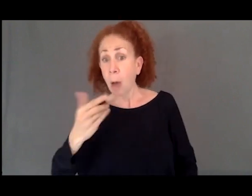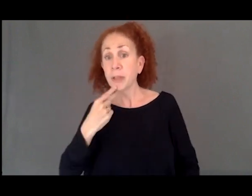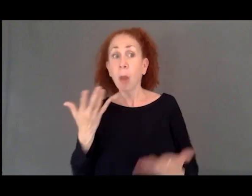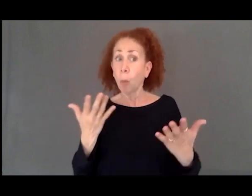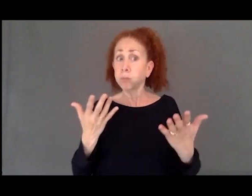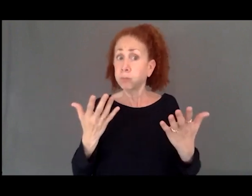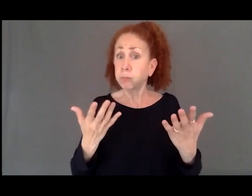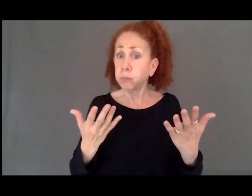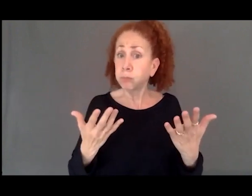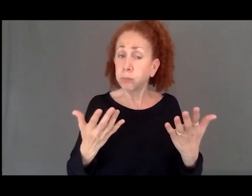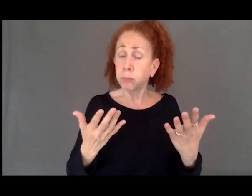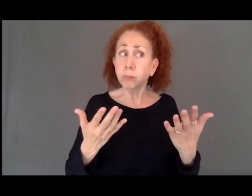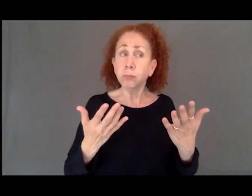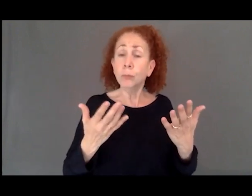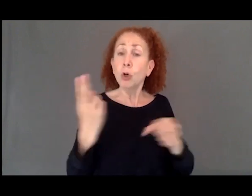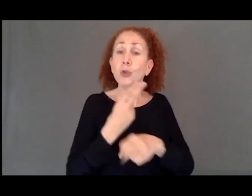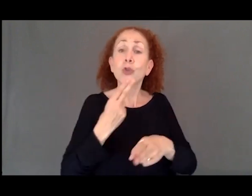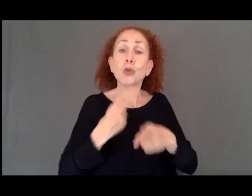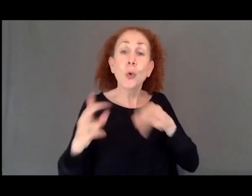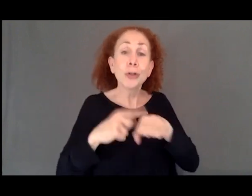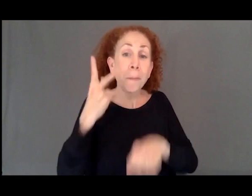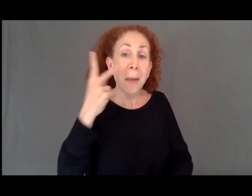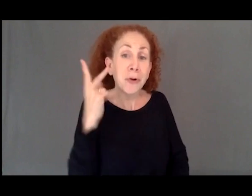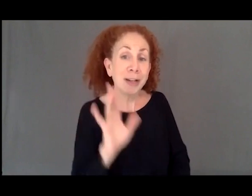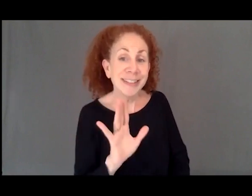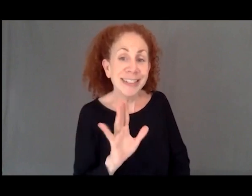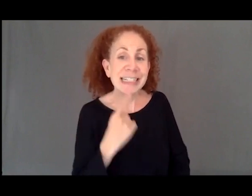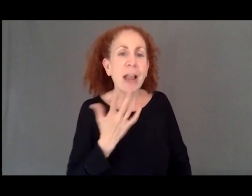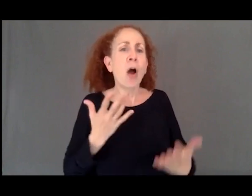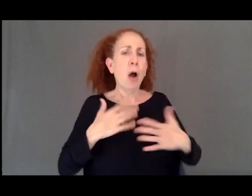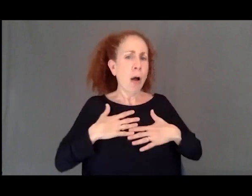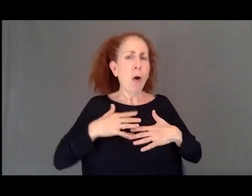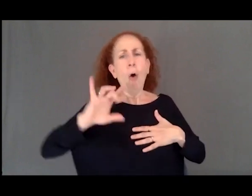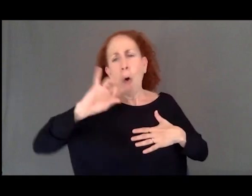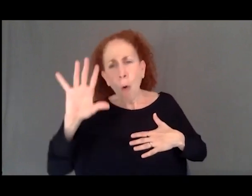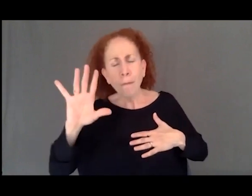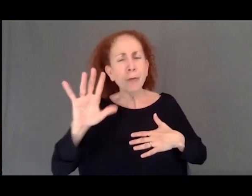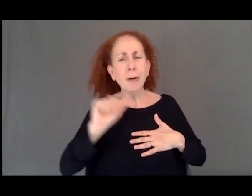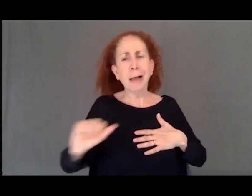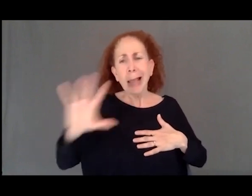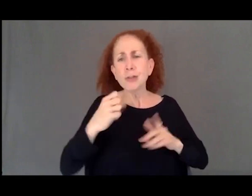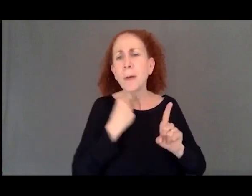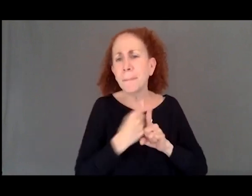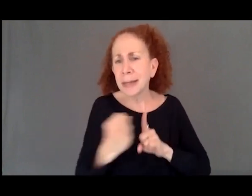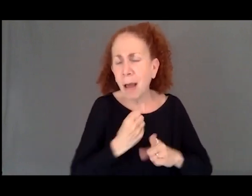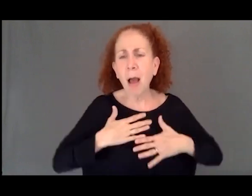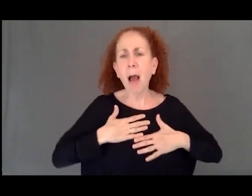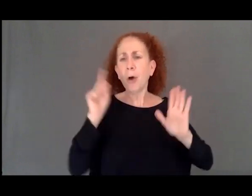is, I think, very, very short-term-memory driven. People are just saying, well, it's obviously horrible that Asians are being beaten up and murdered